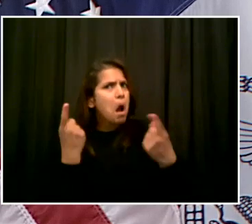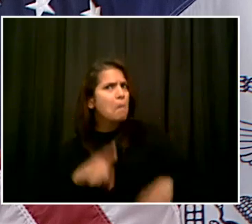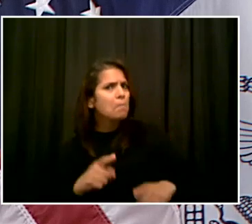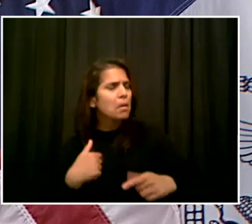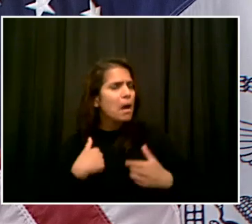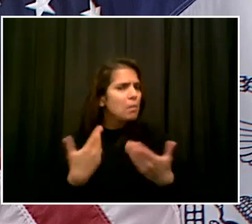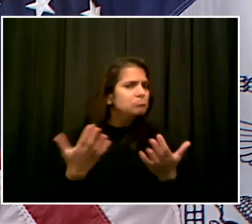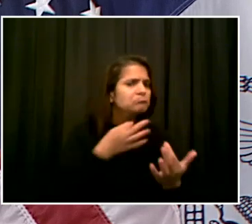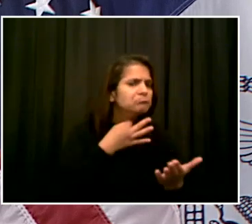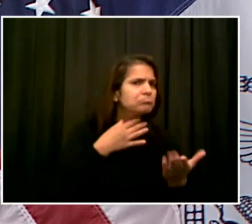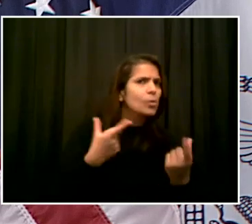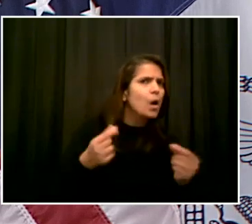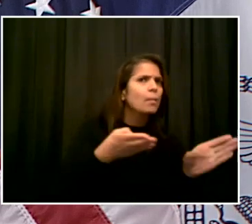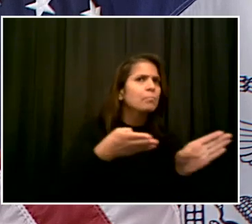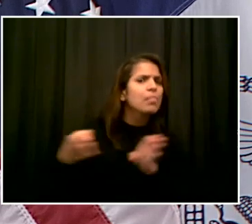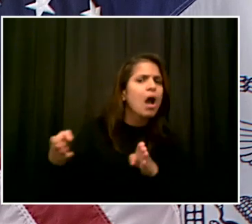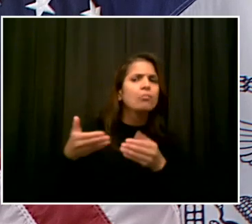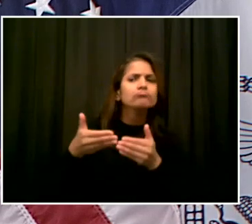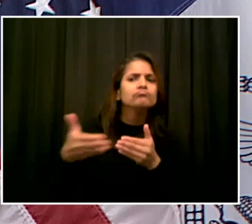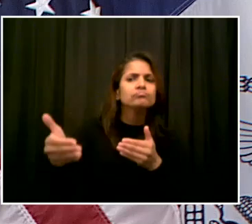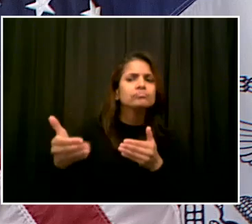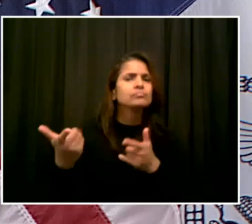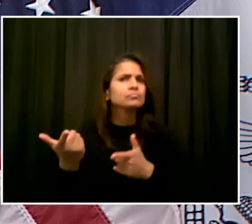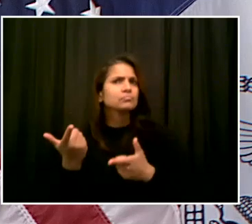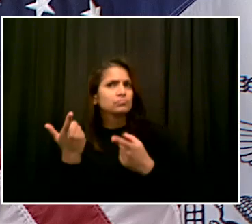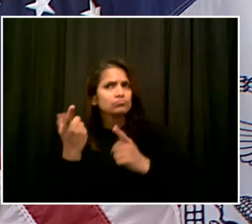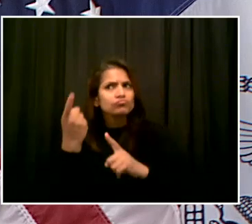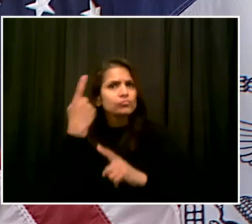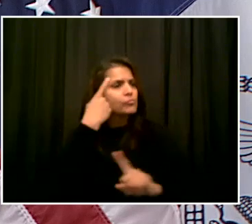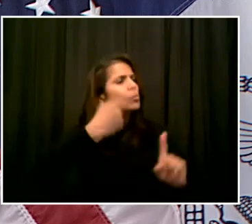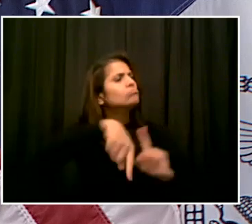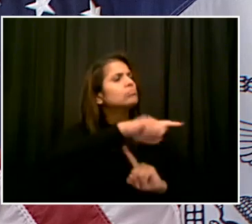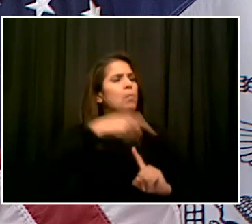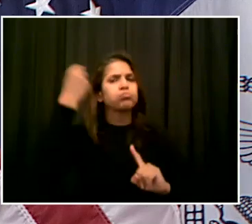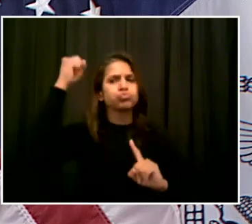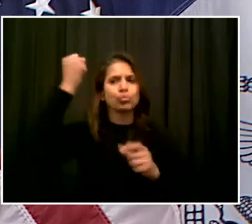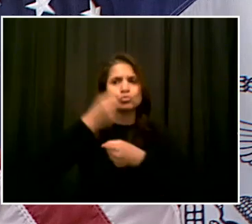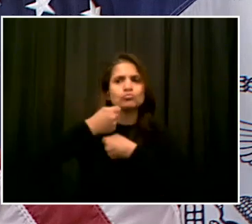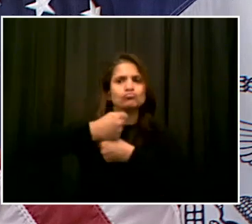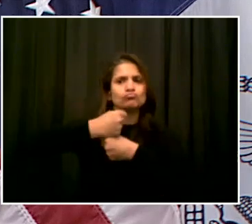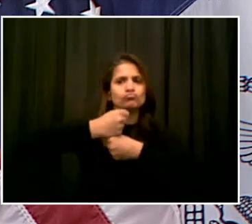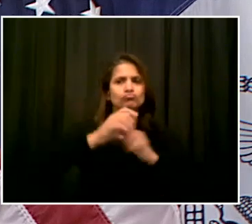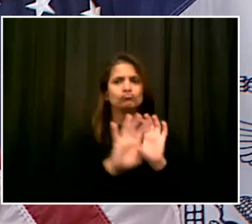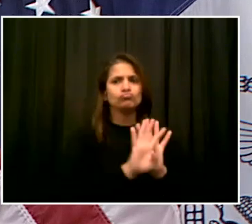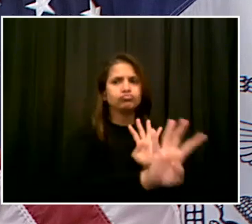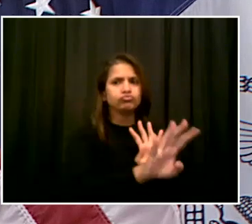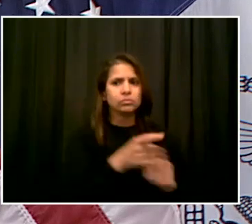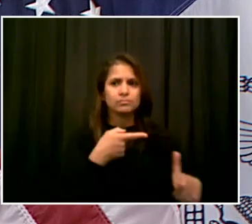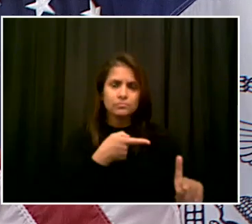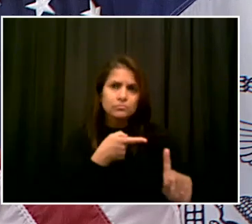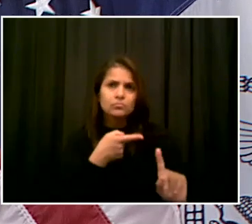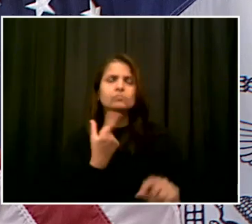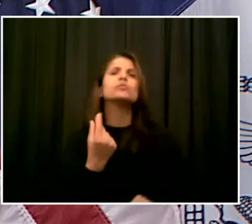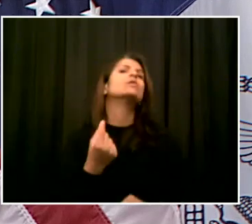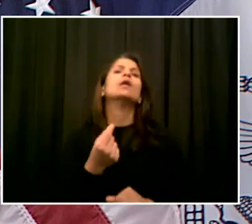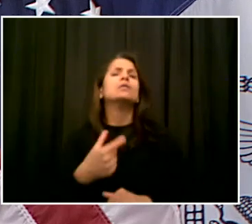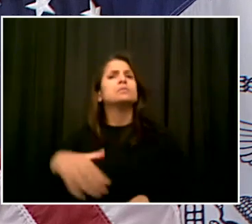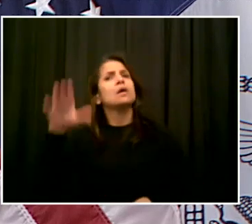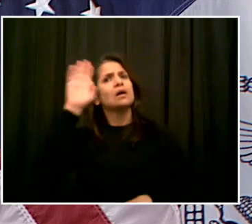THE THINGS IN MOTION OR TO COMMIT TO OR IN PARTICULAR THE CITY COUNCIL IS GOING TO HEAR LEGISLATION